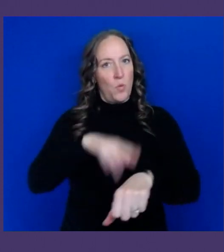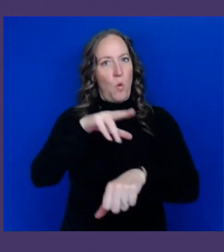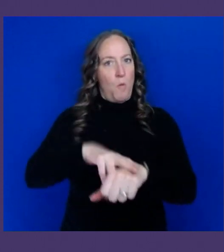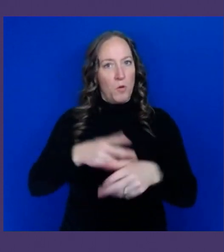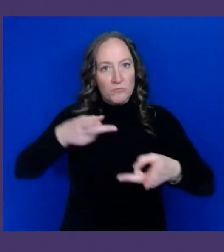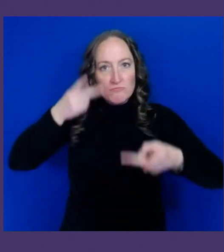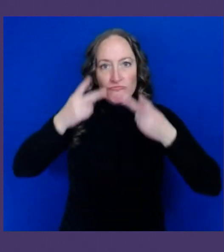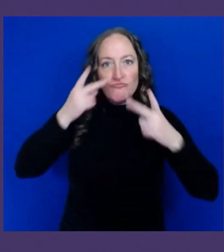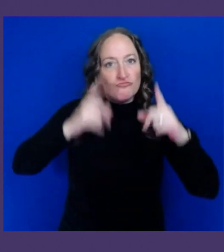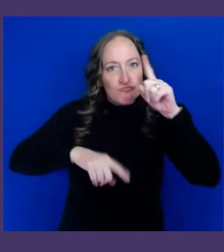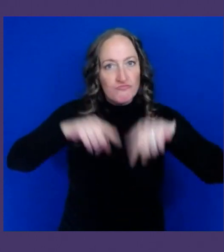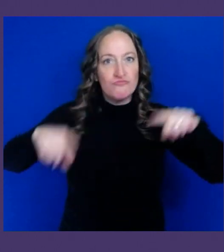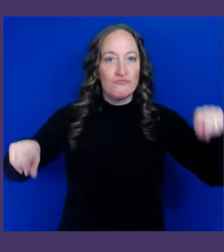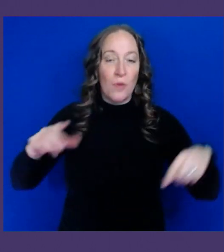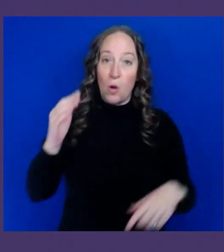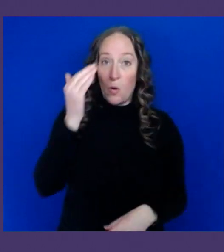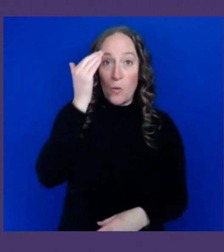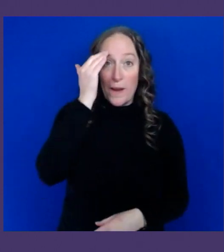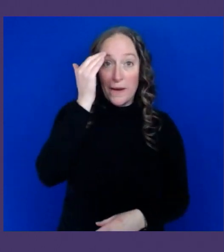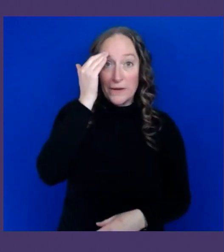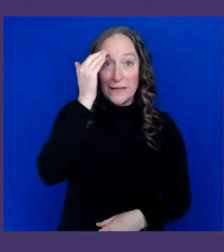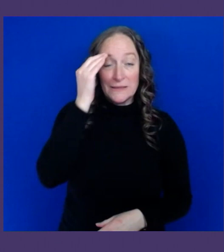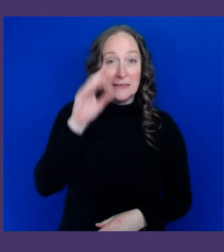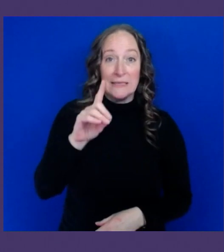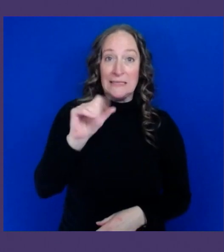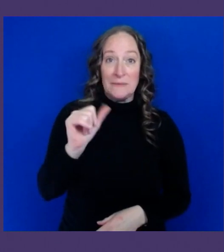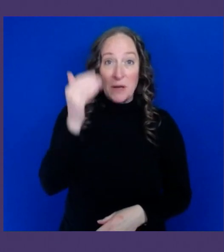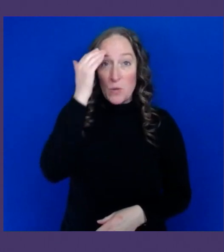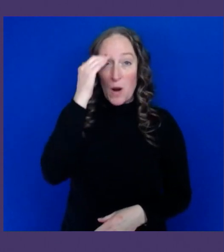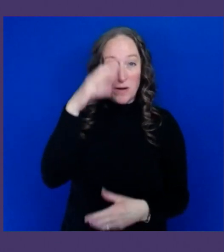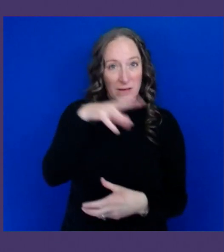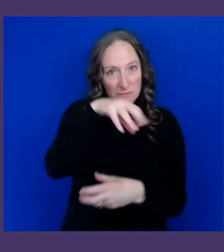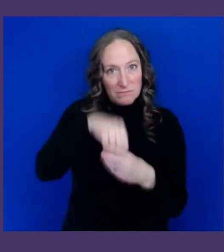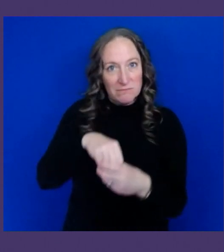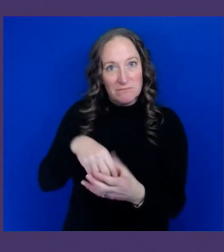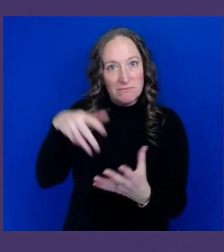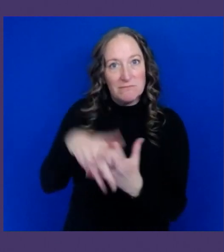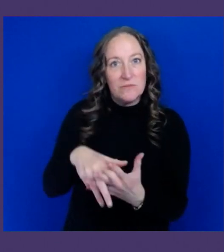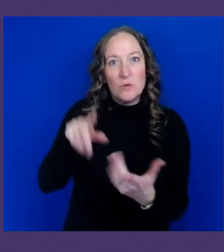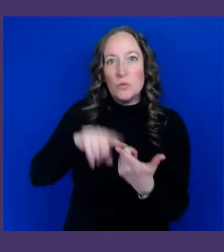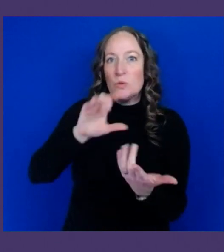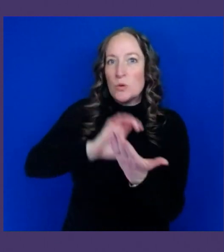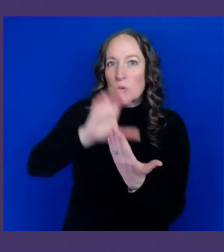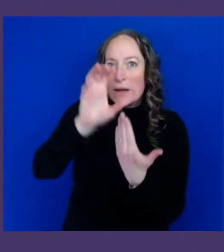Awareness and disability awareness into curriculums, fostering understanding from a really young age.